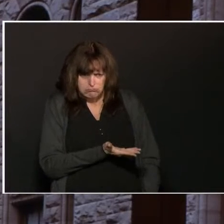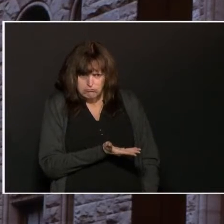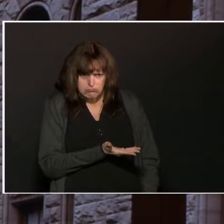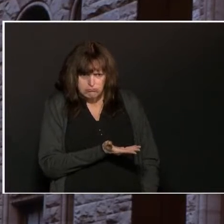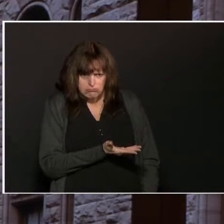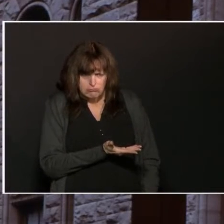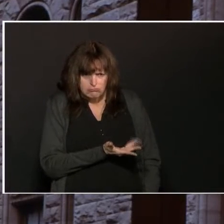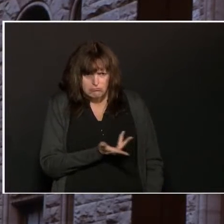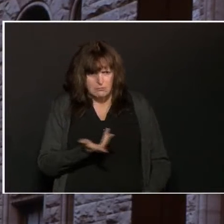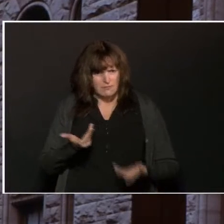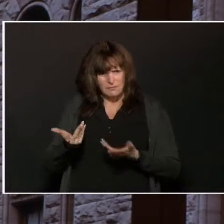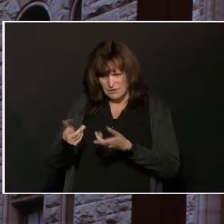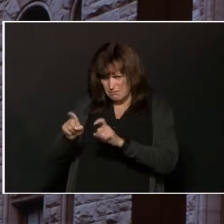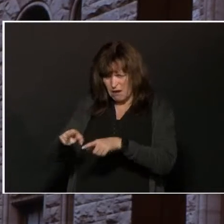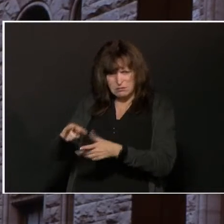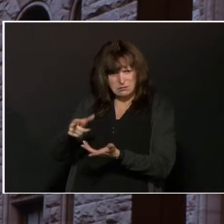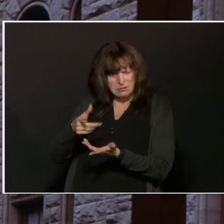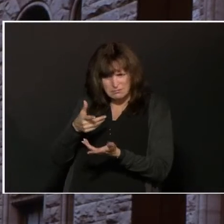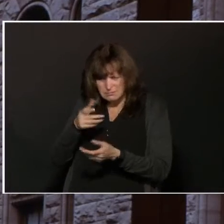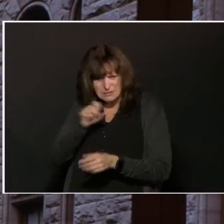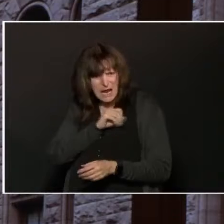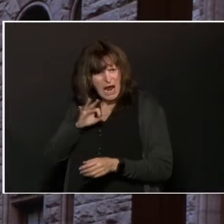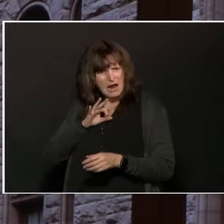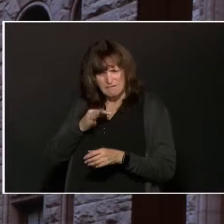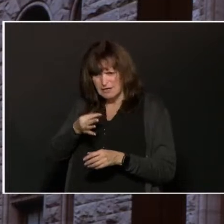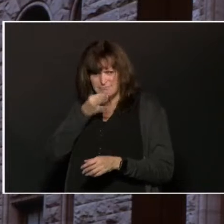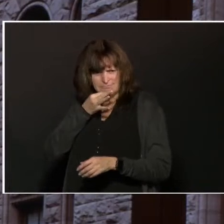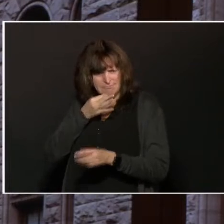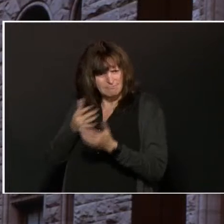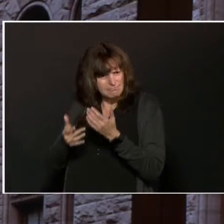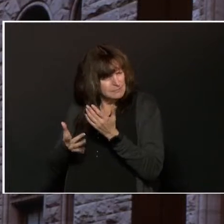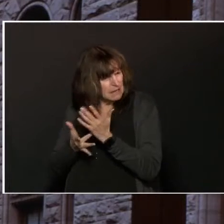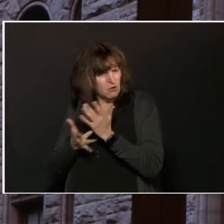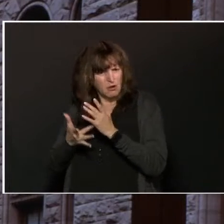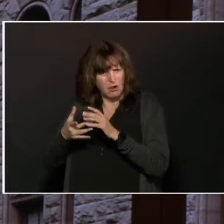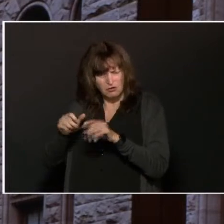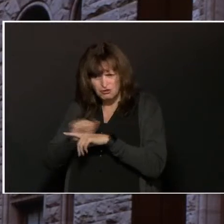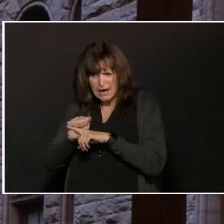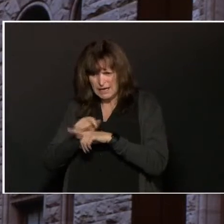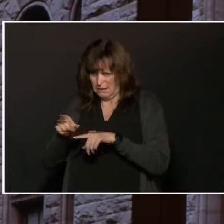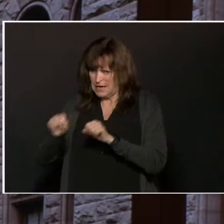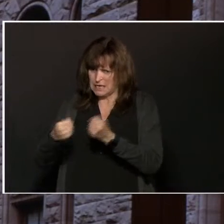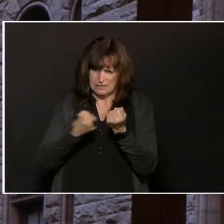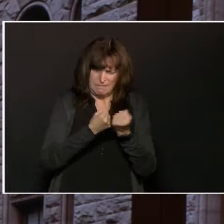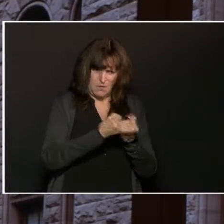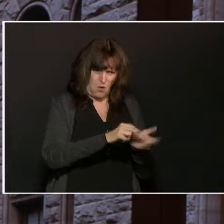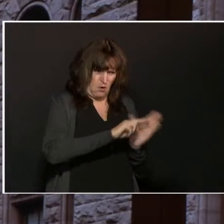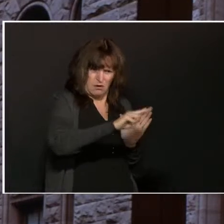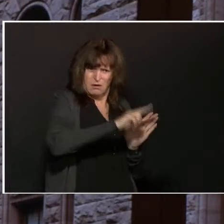SPACES AND WE SEE A SUBSTANTIAL GROWTH SPACES AND WE SEE A SUBSTANTIAL GROWTH IN SPACES AND WE SEE A SUBSTANTIAL GROWTH IN THE GROWTH IN THE CASES BETWEEN NOW AND GROWTH IN THE CASES BETWEEN NOW AND THEN